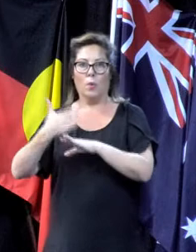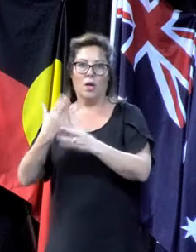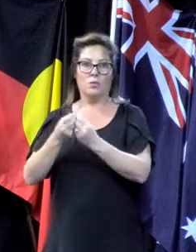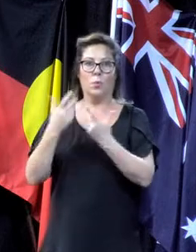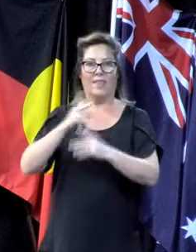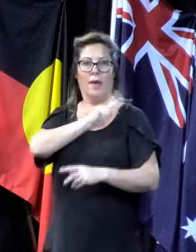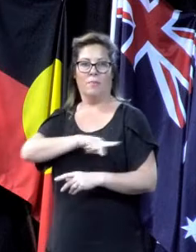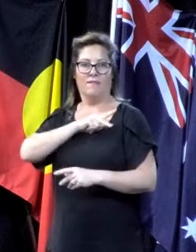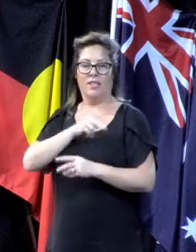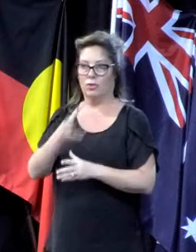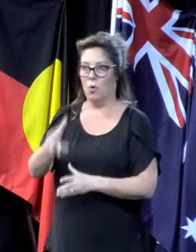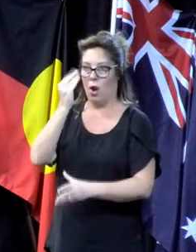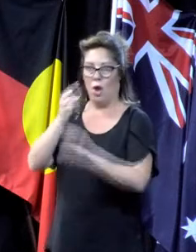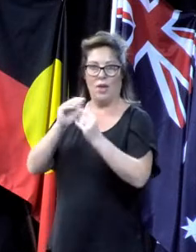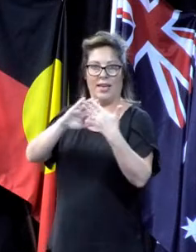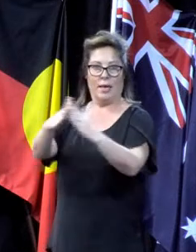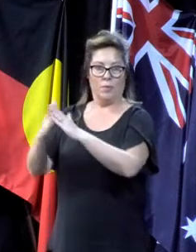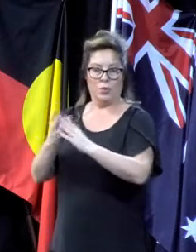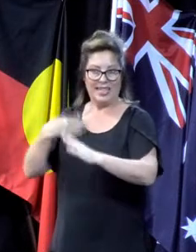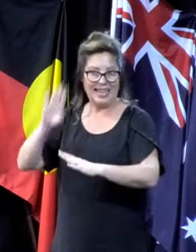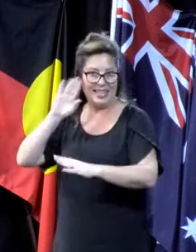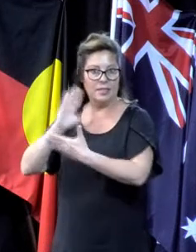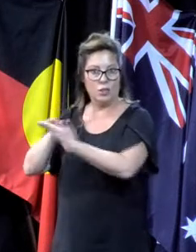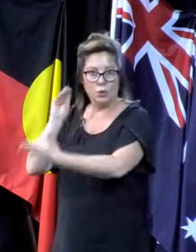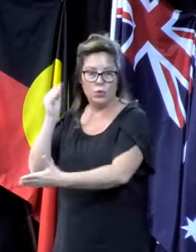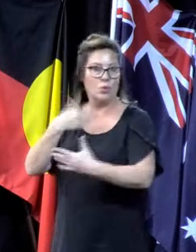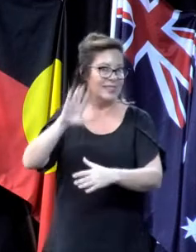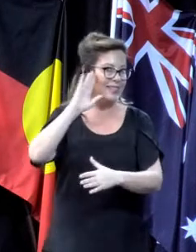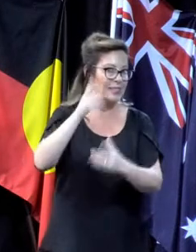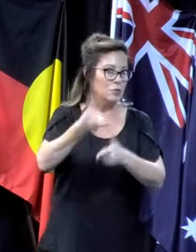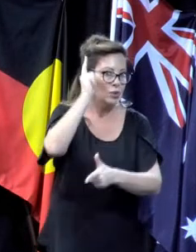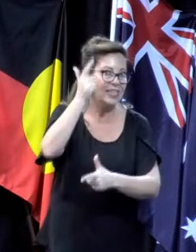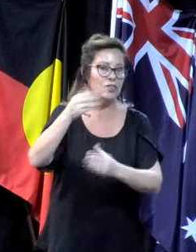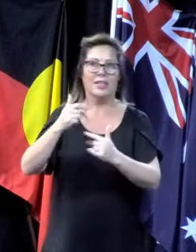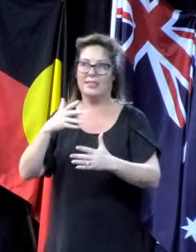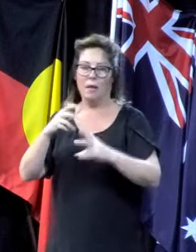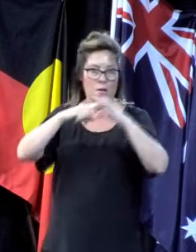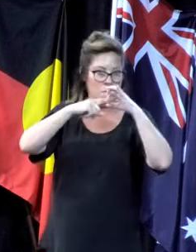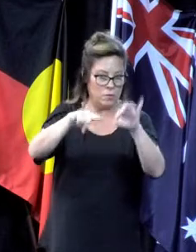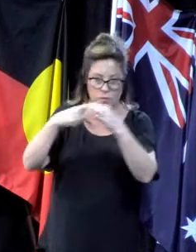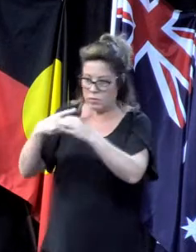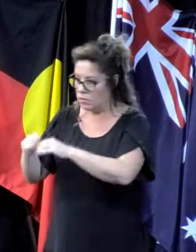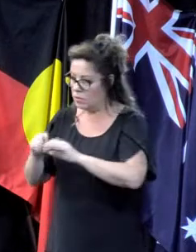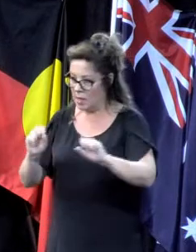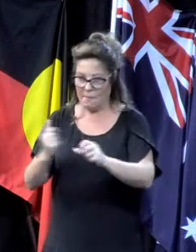gathering the voice of students, the voice of teachers, surveying people to understand unconscious bias, their opinions